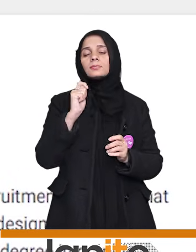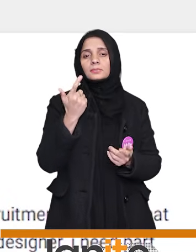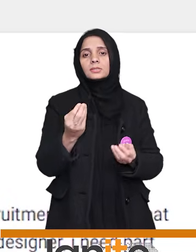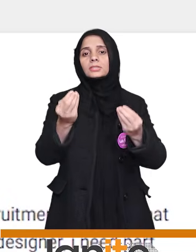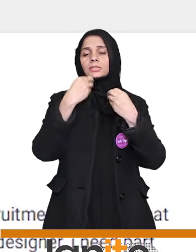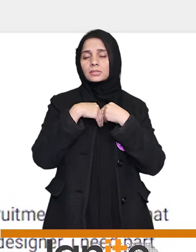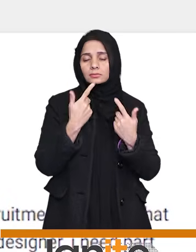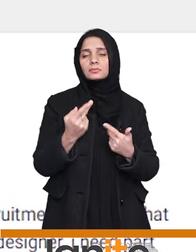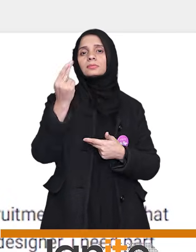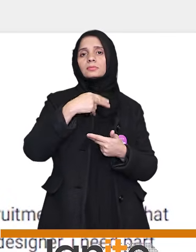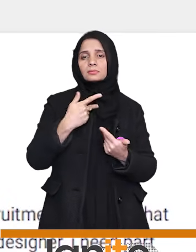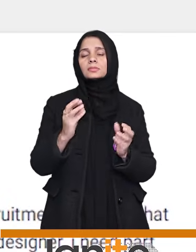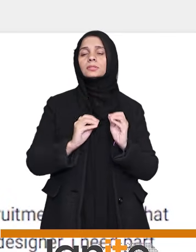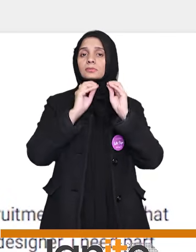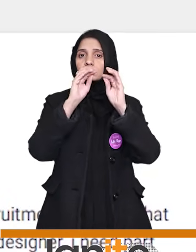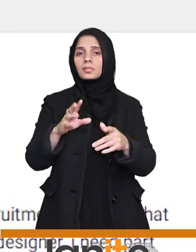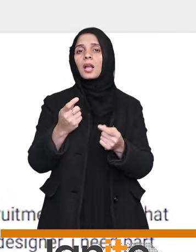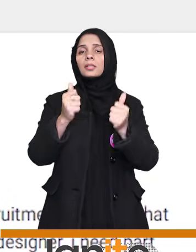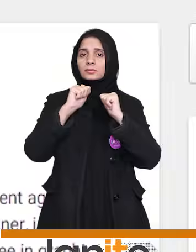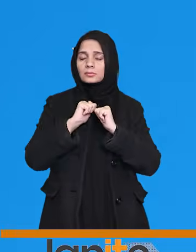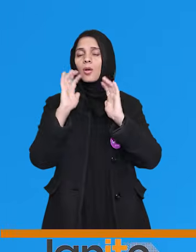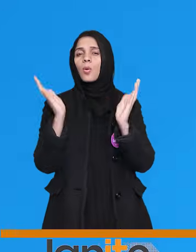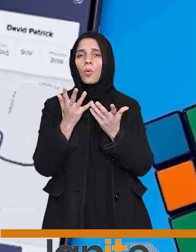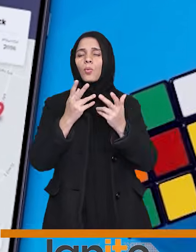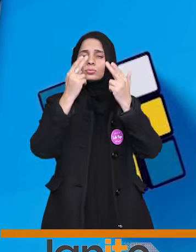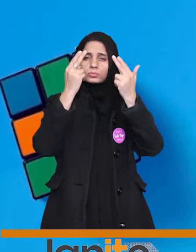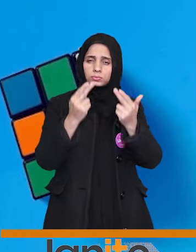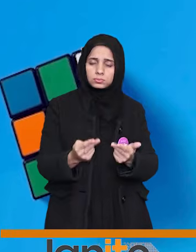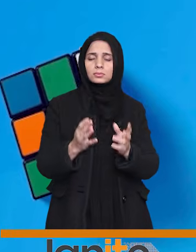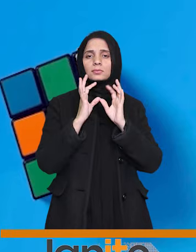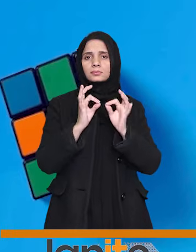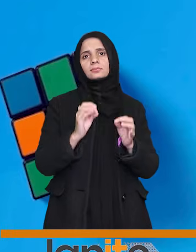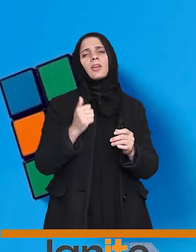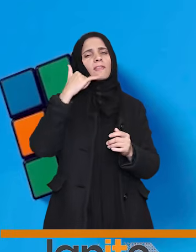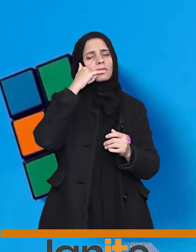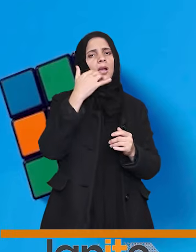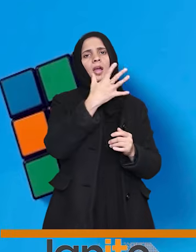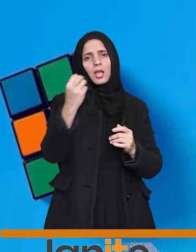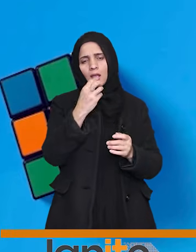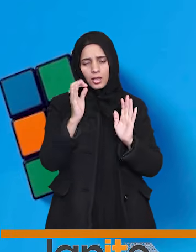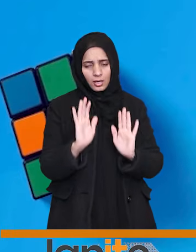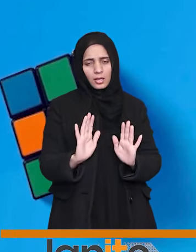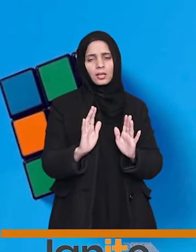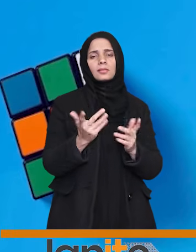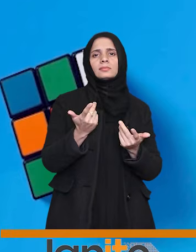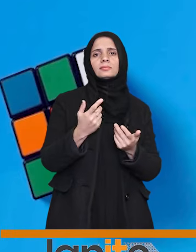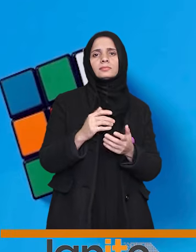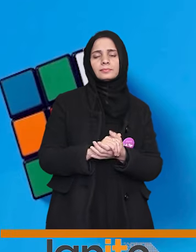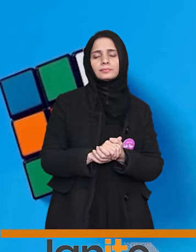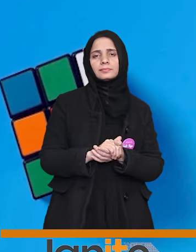So, this is freelancer.com where you can also find mobile apps, which is very essential for you to stay in touch with your employer.